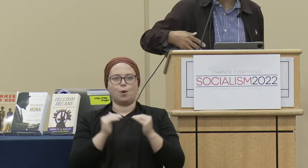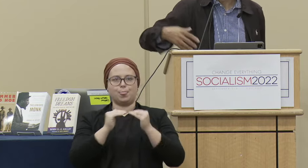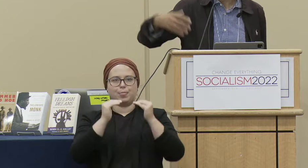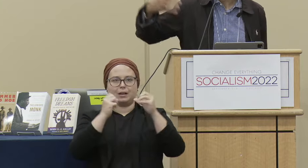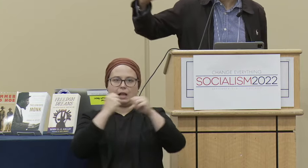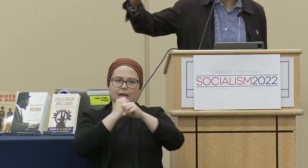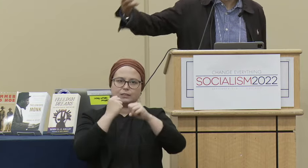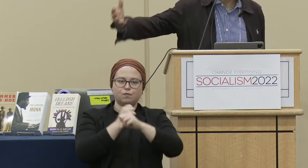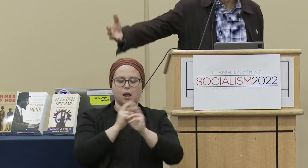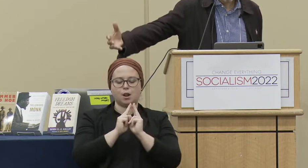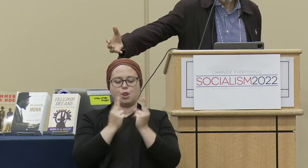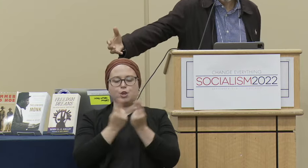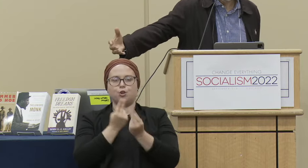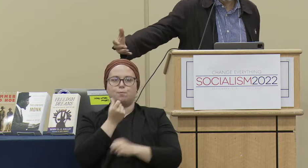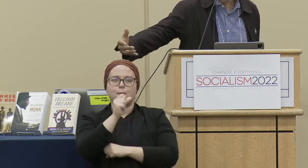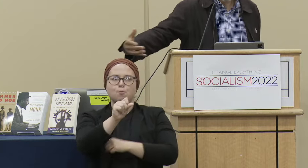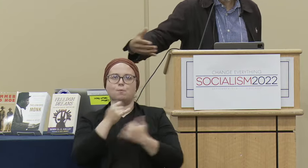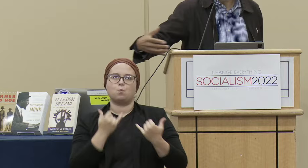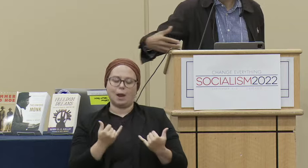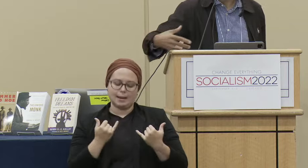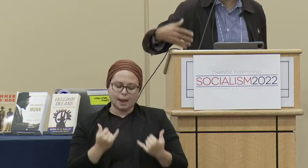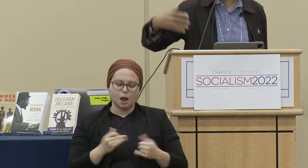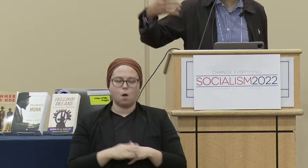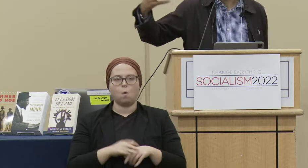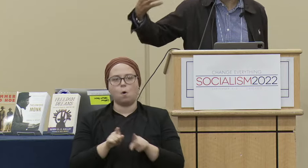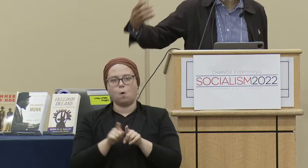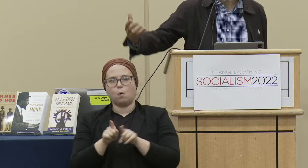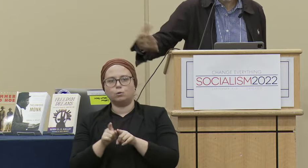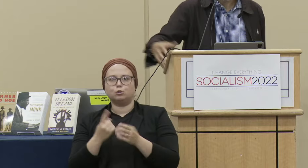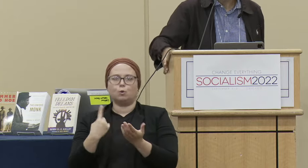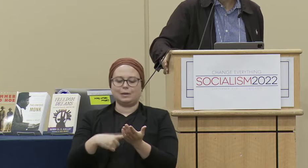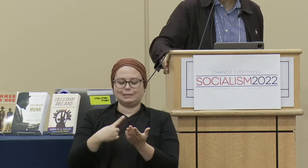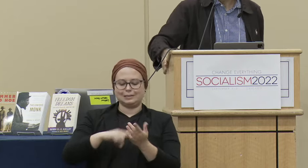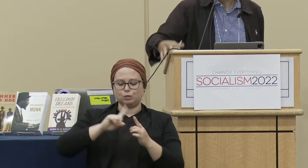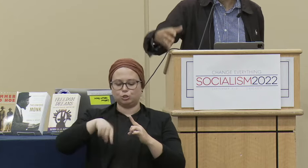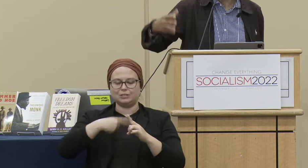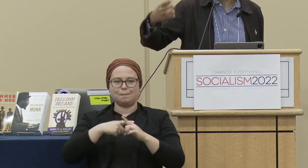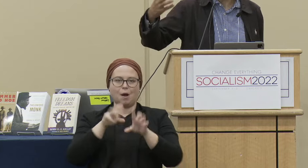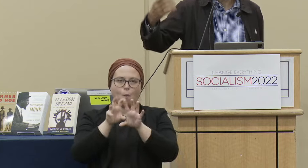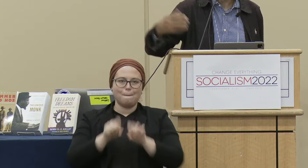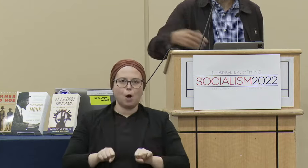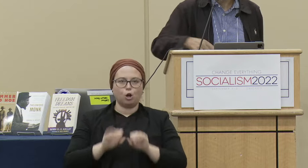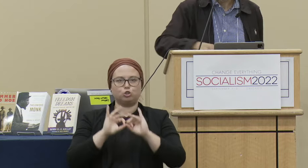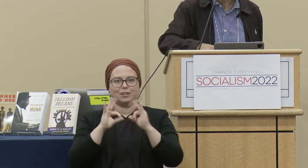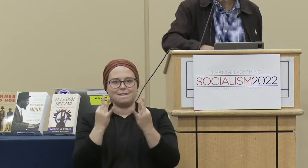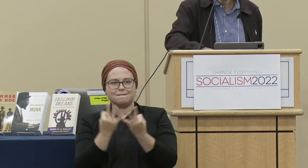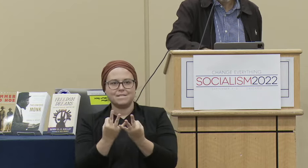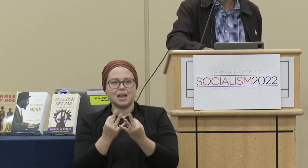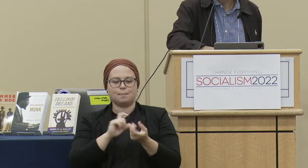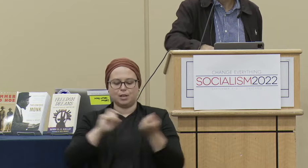intensifying the class fight in the union movement right now, not to mention discussions going on about abolishing the